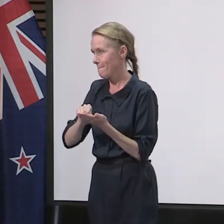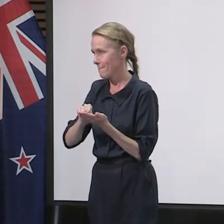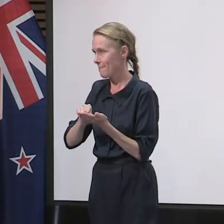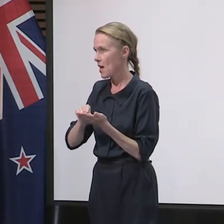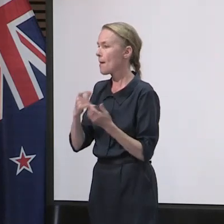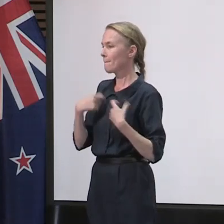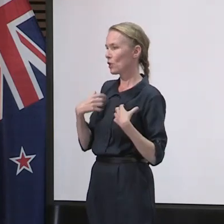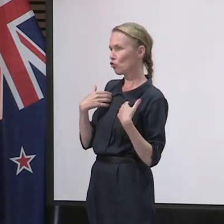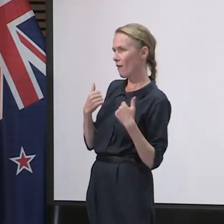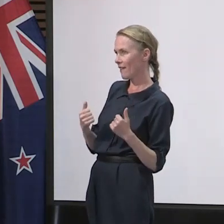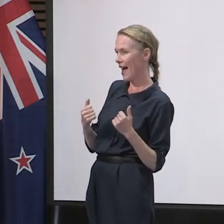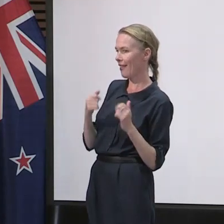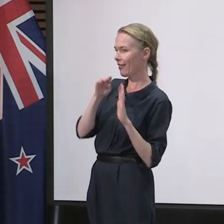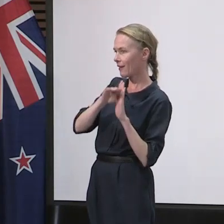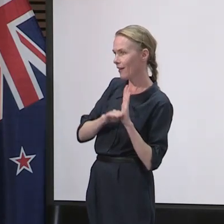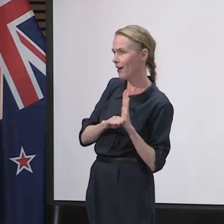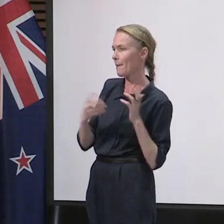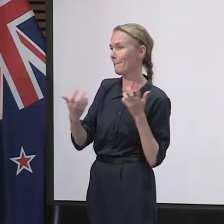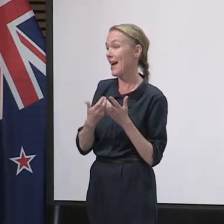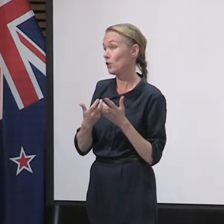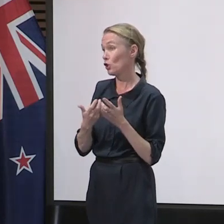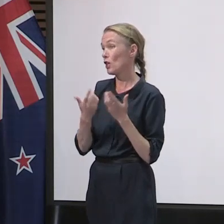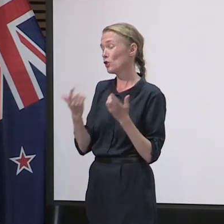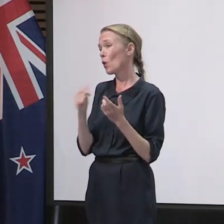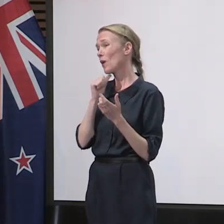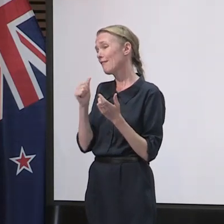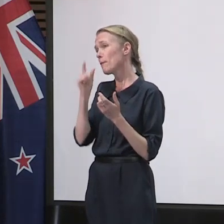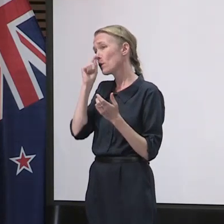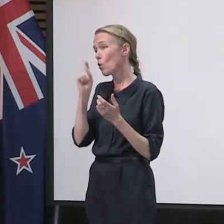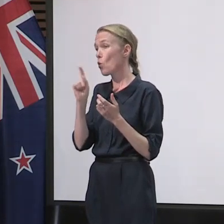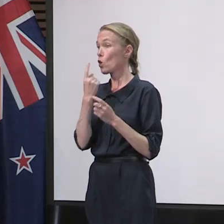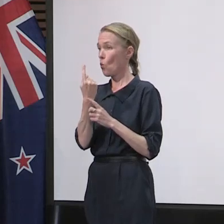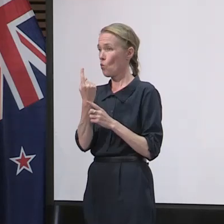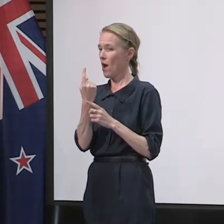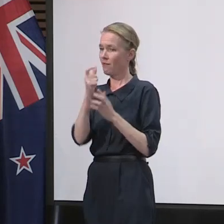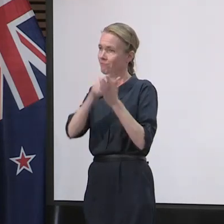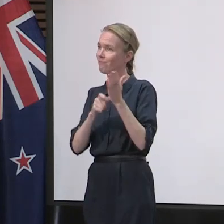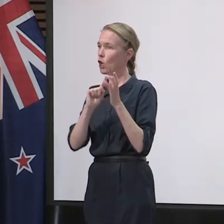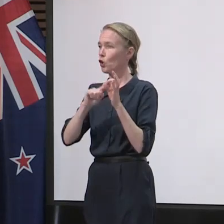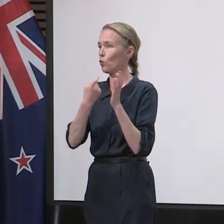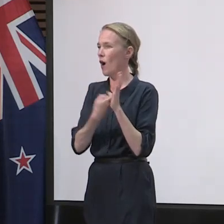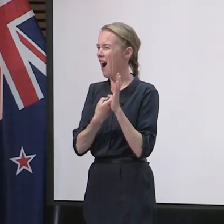it complies with the standards that we're looking for and are